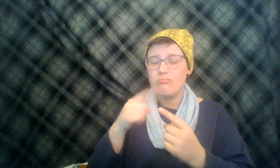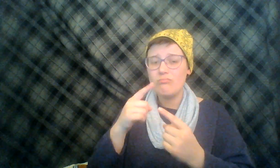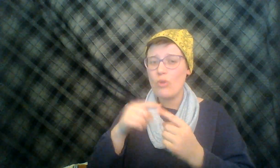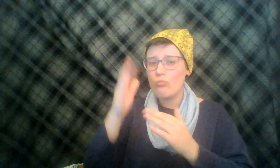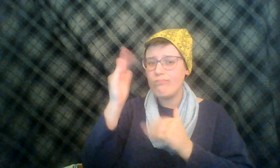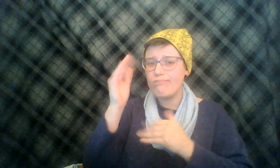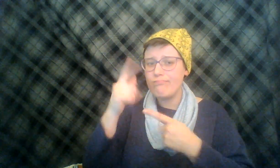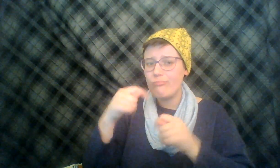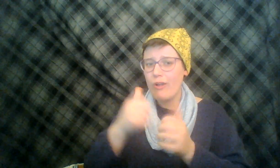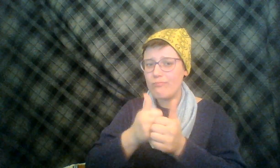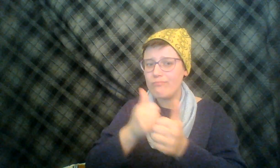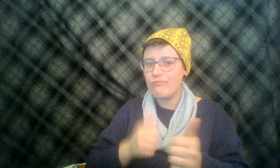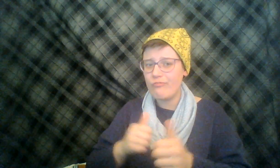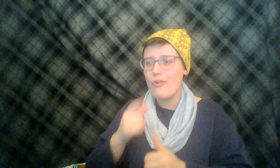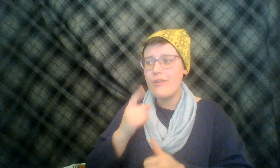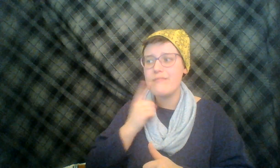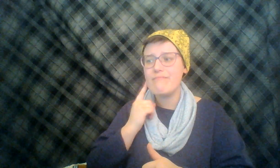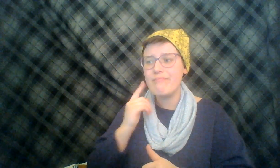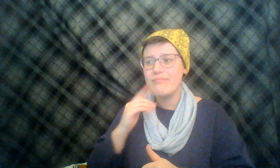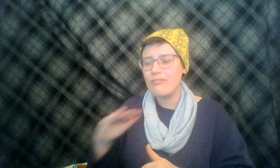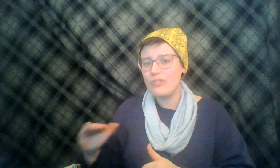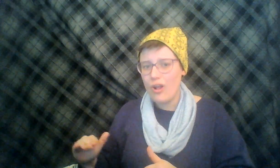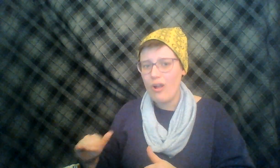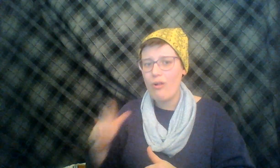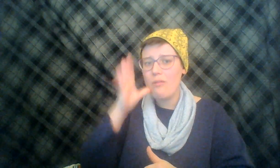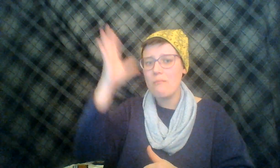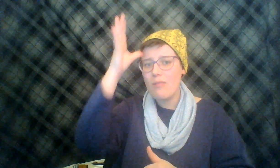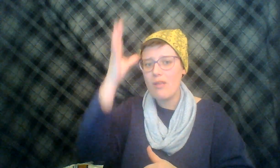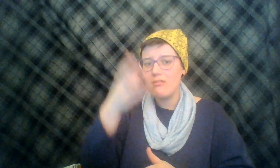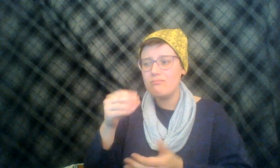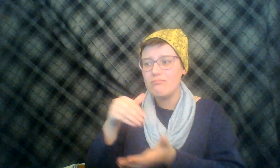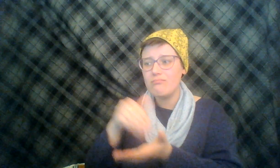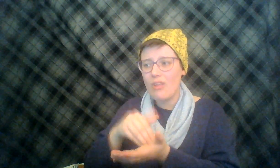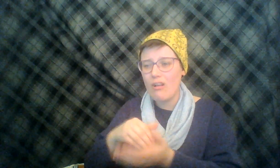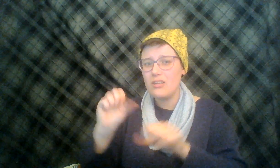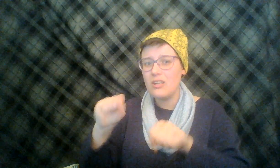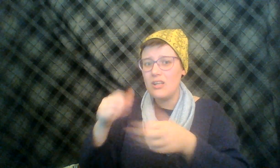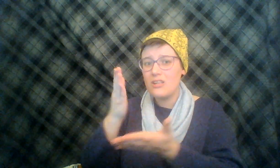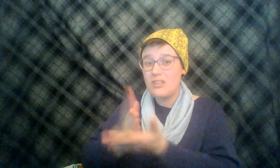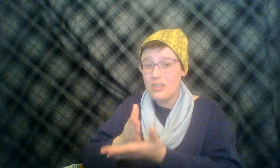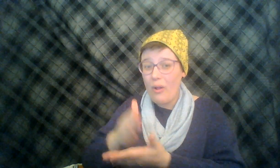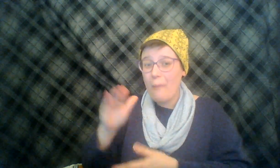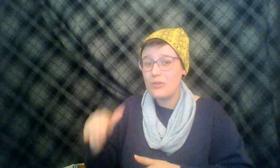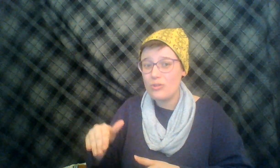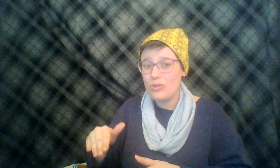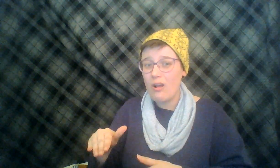in hoping to avoid a deaf child, parents and medical professionals can easily